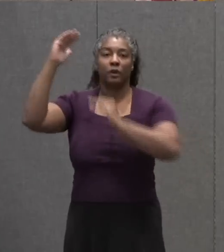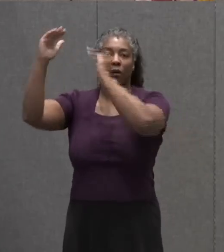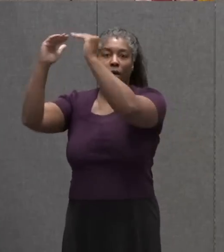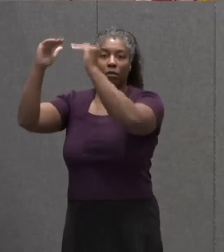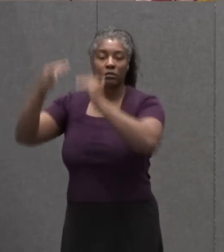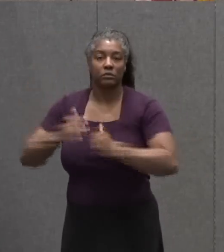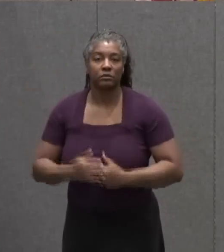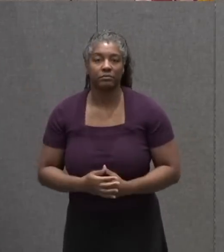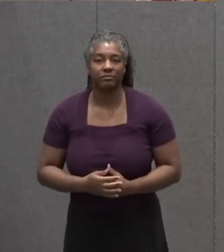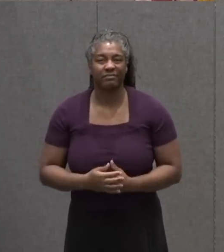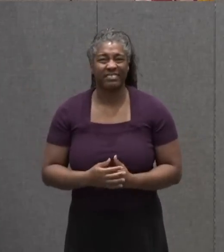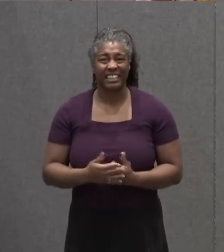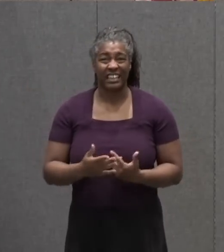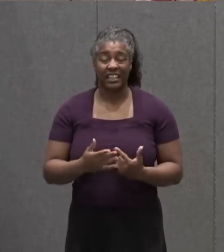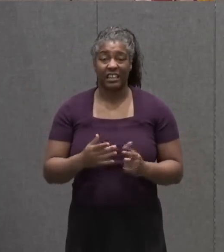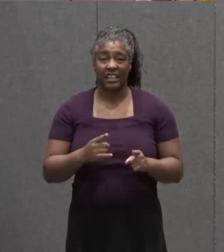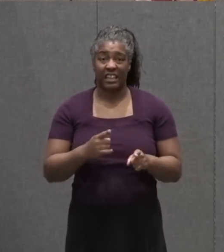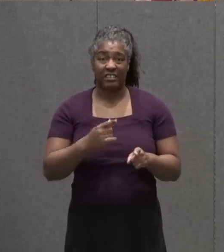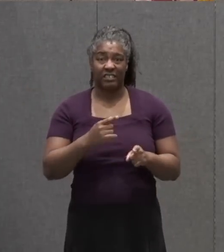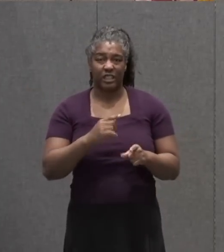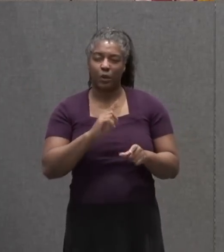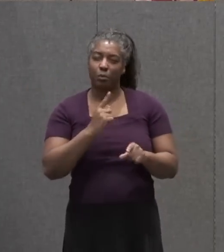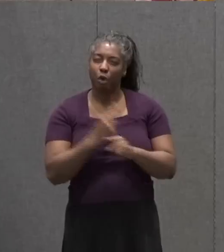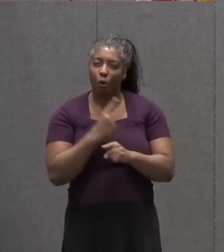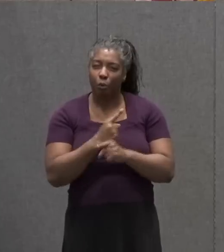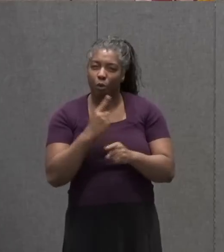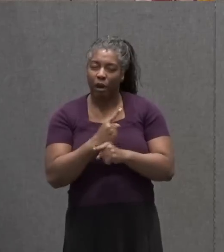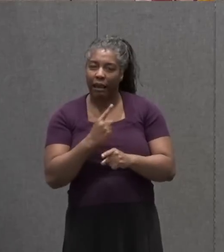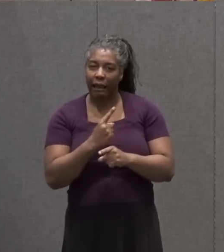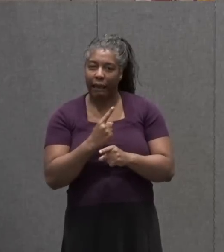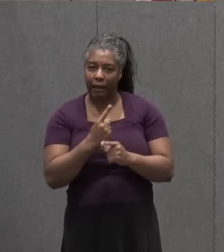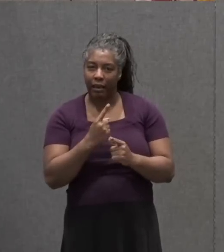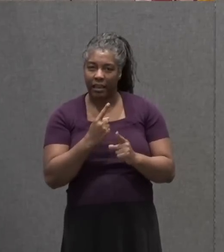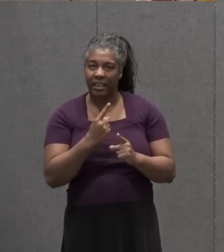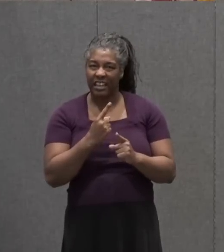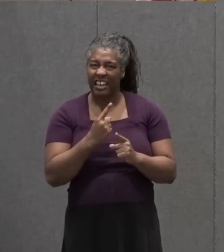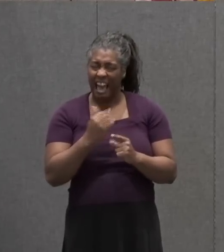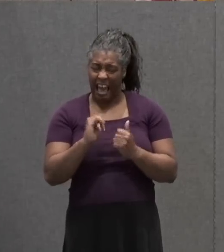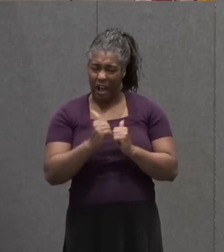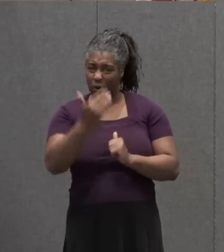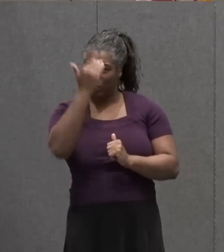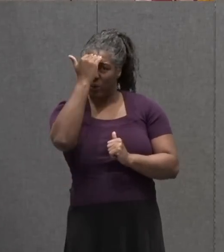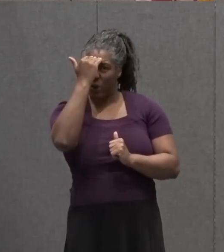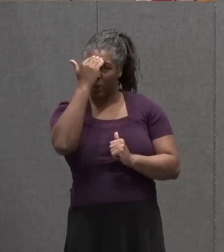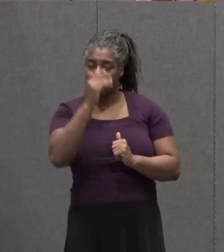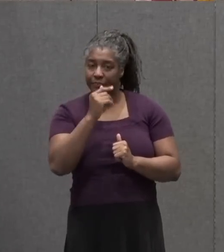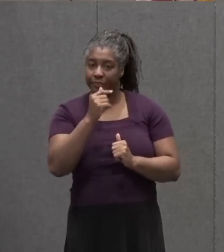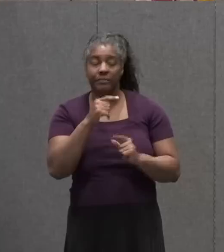It might have hard words for us to read. Maybe it wants you to share your name,